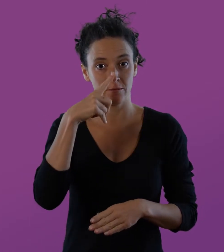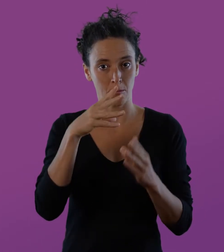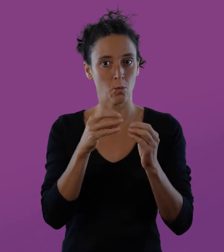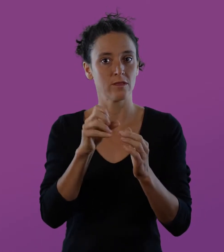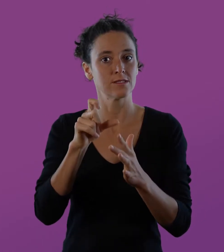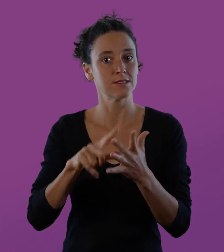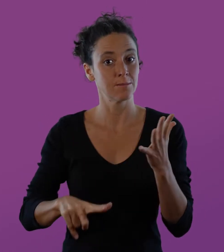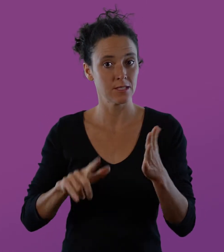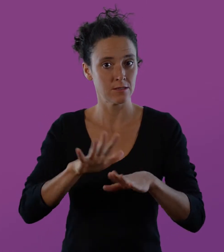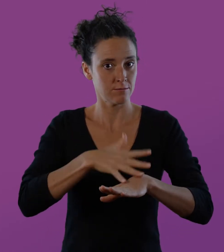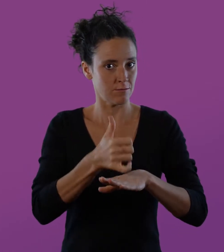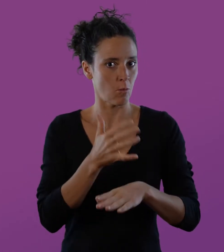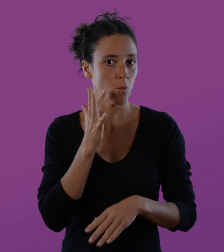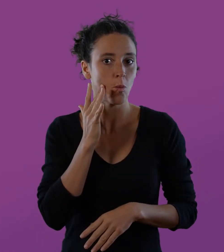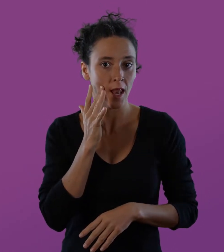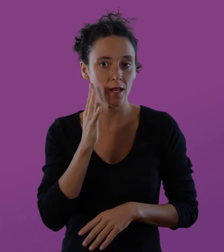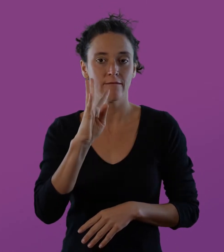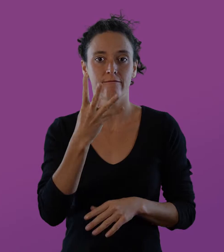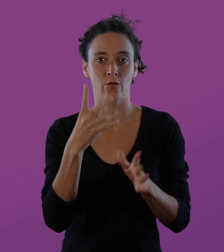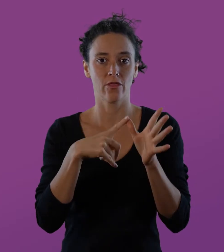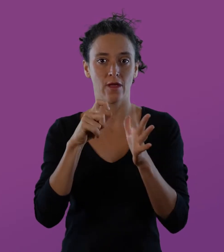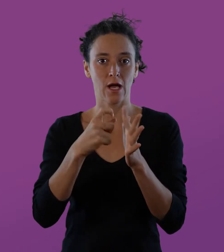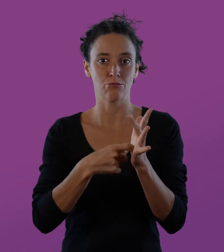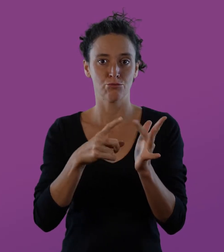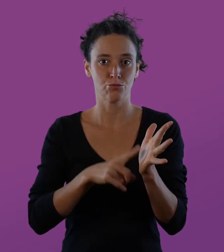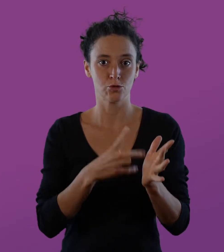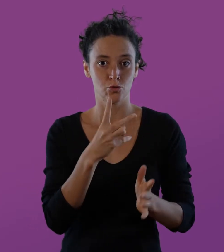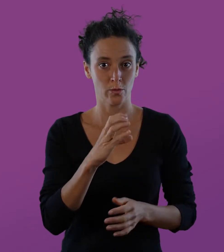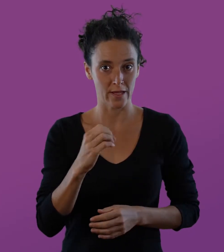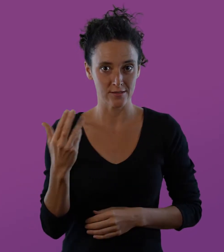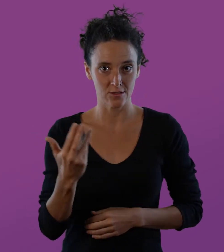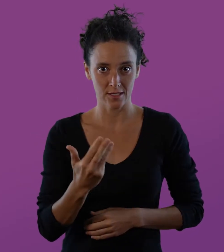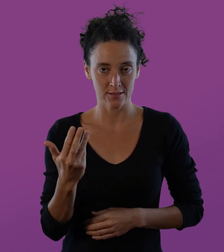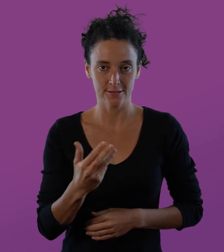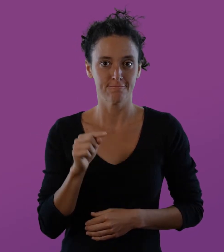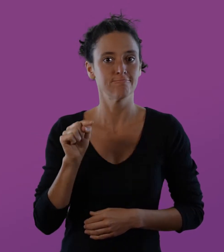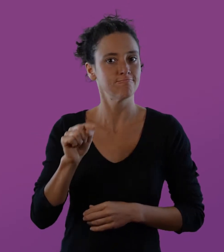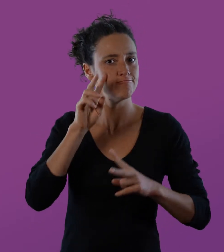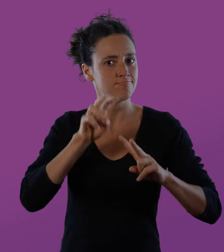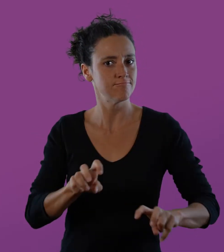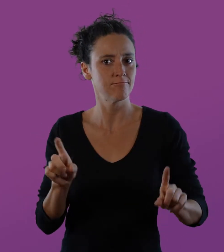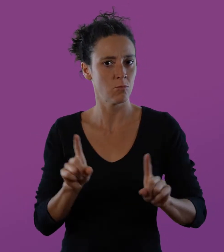People with Disability was established on 4 April 2019 to inquire into: